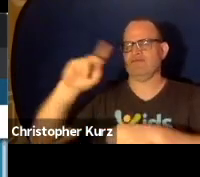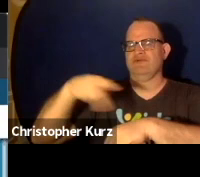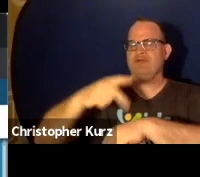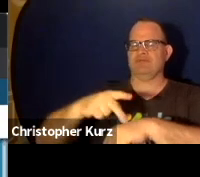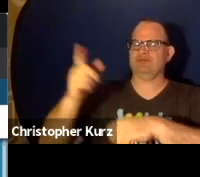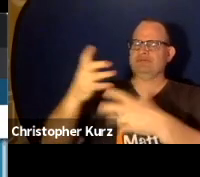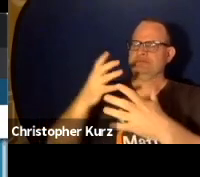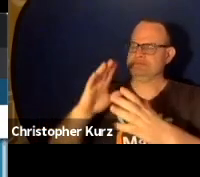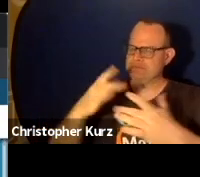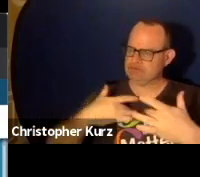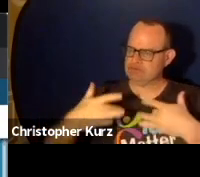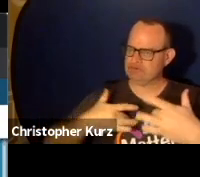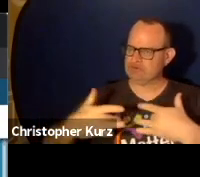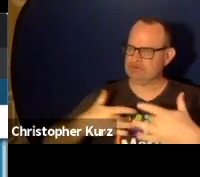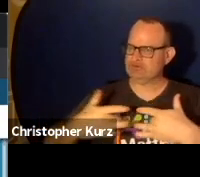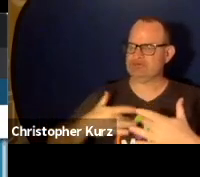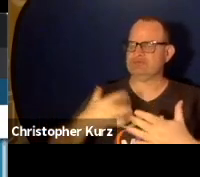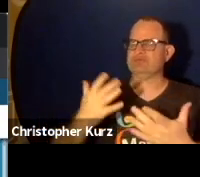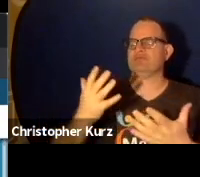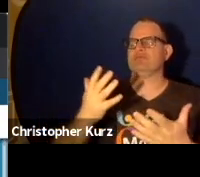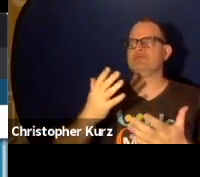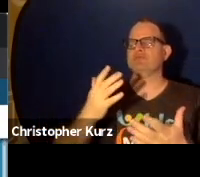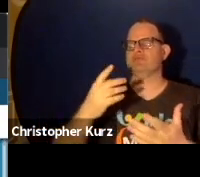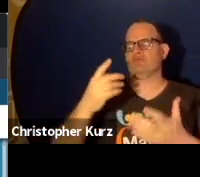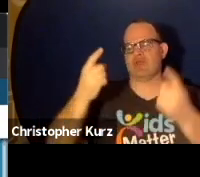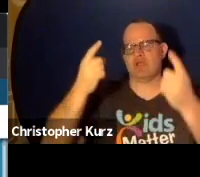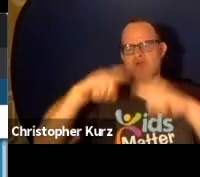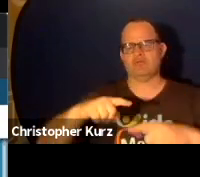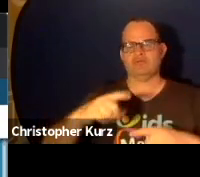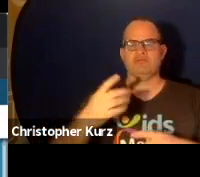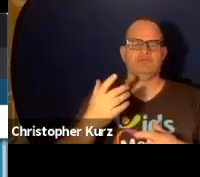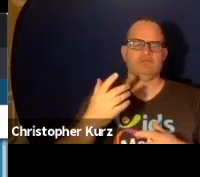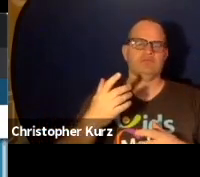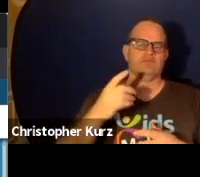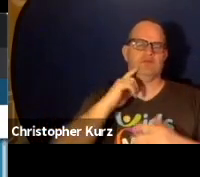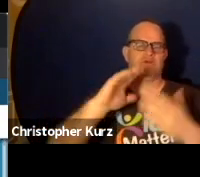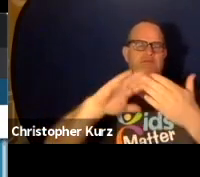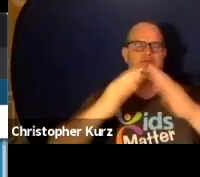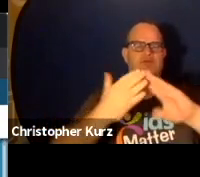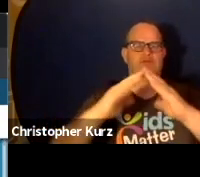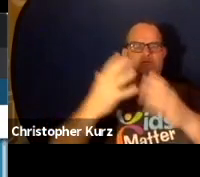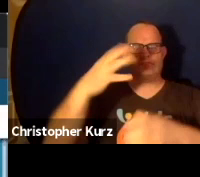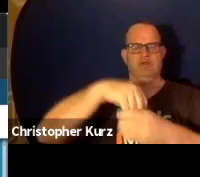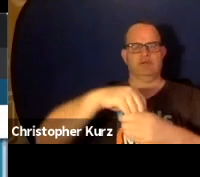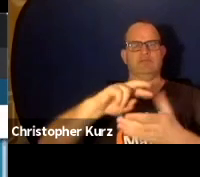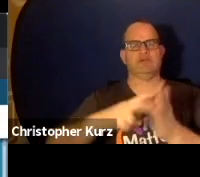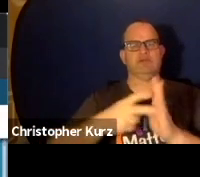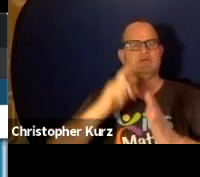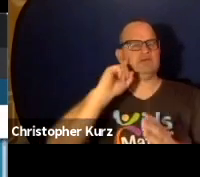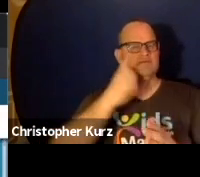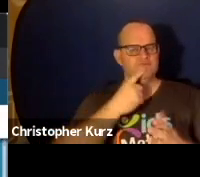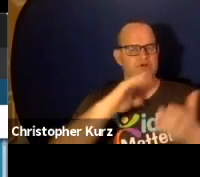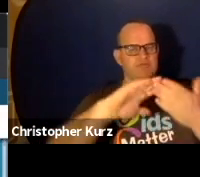use this platform to put new samples out to the community. We see enough of